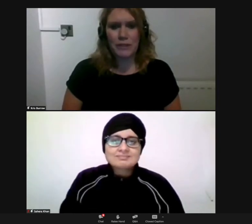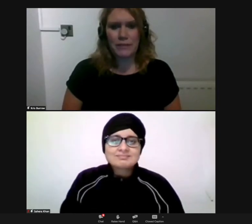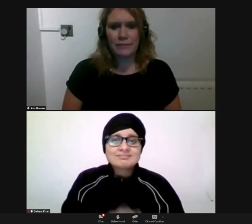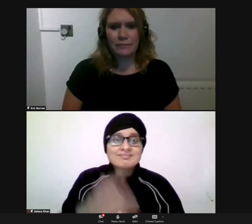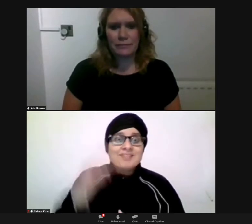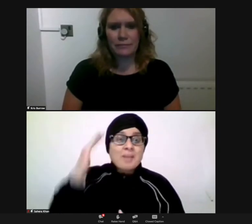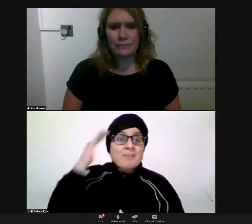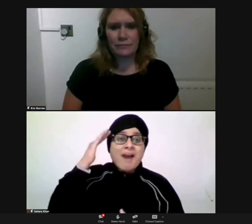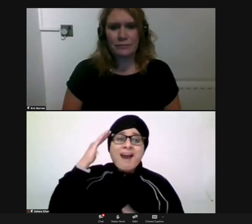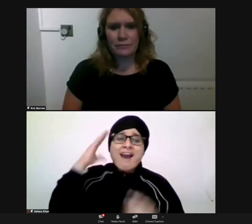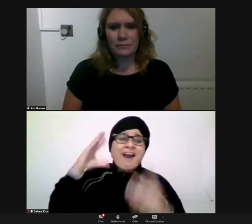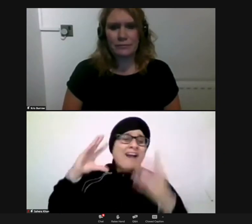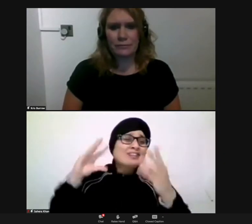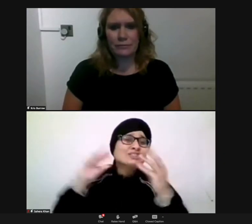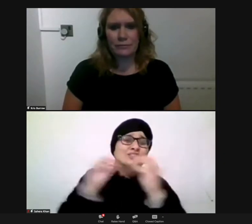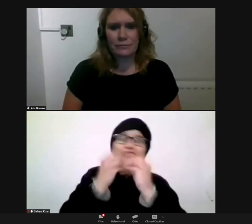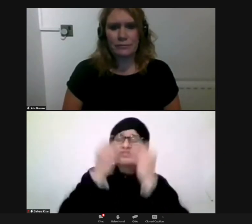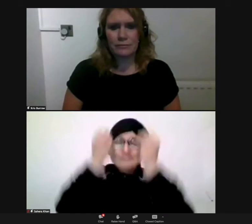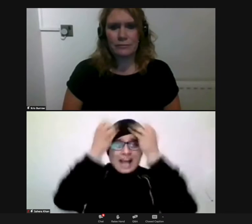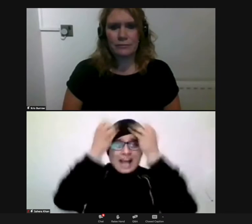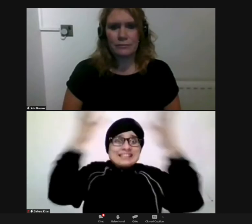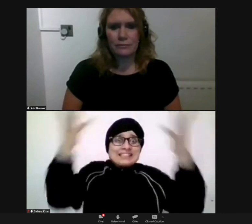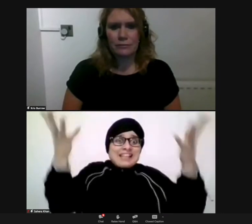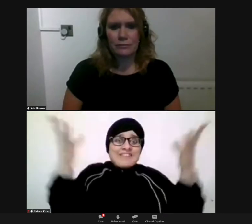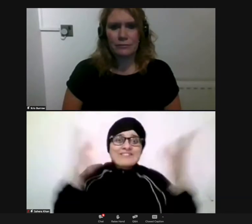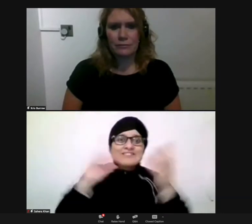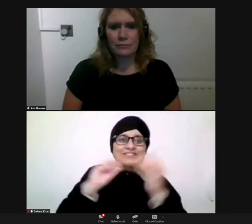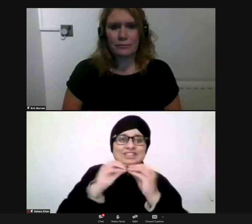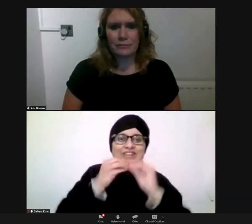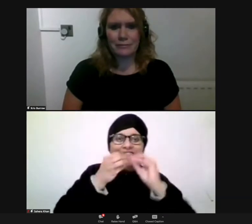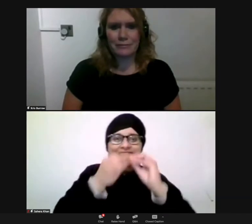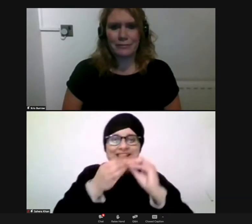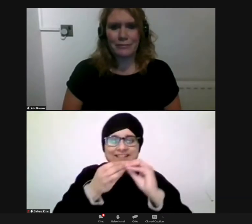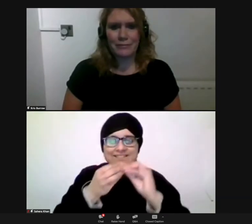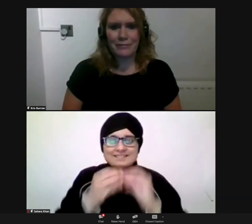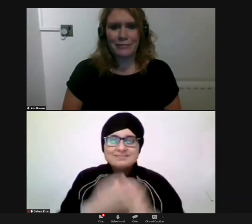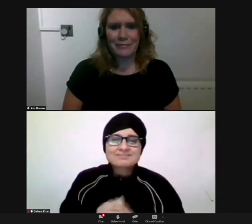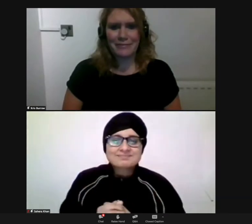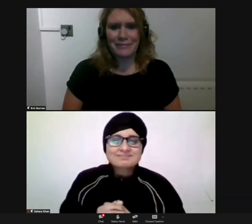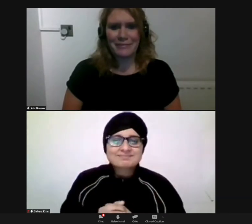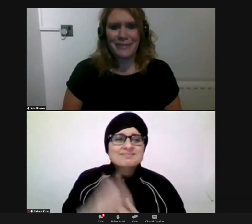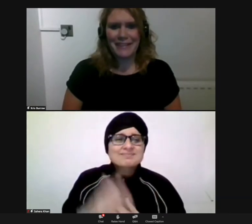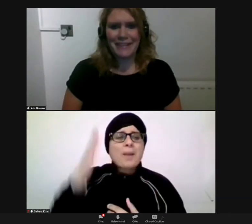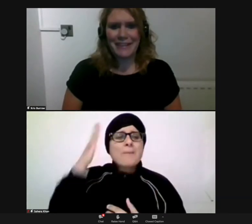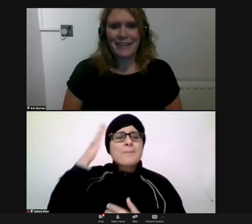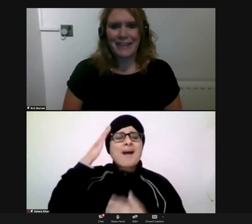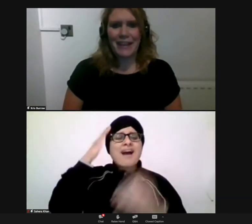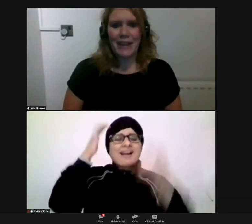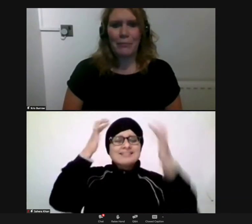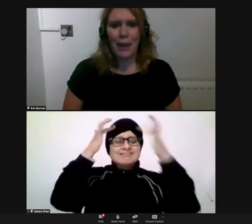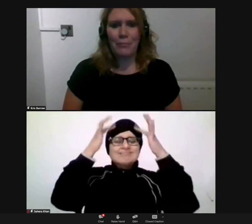My thoughts.